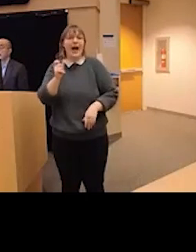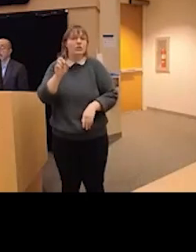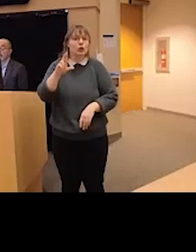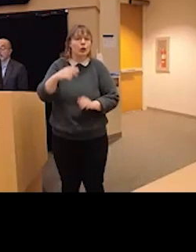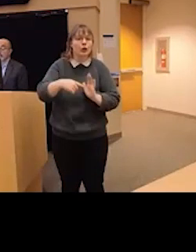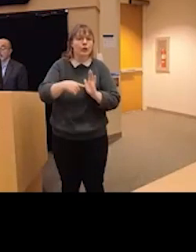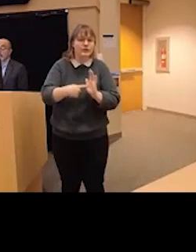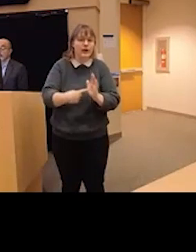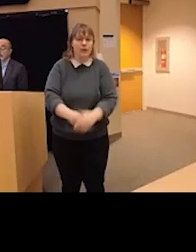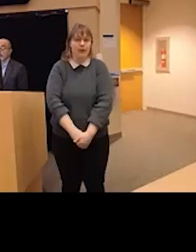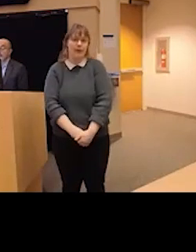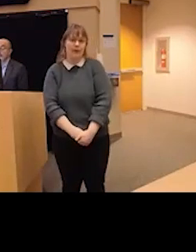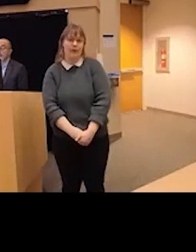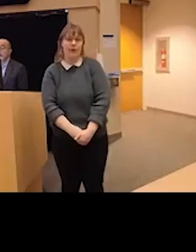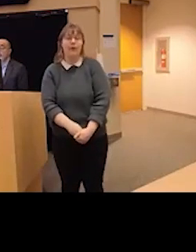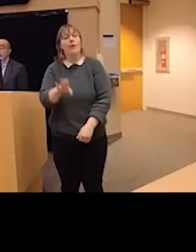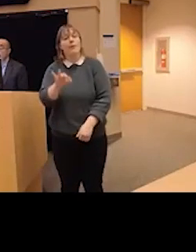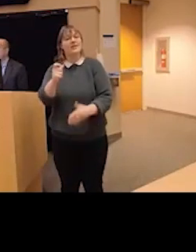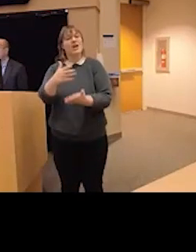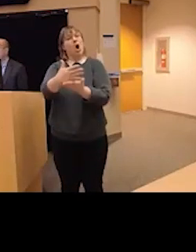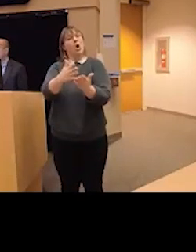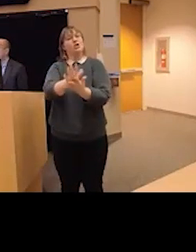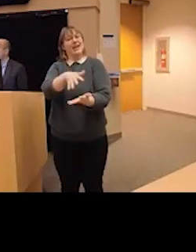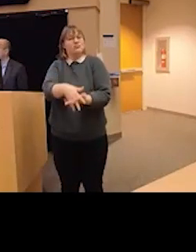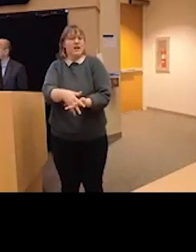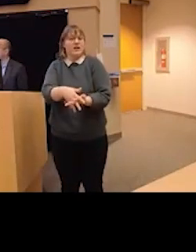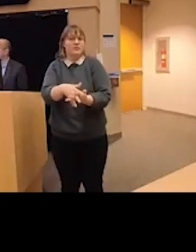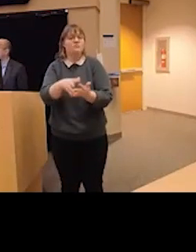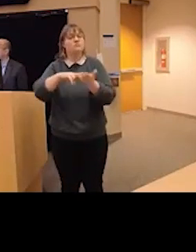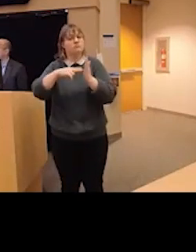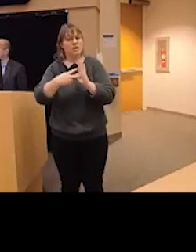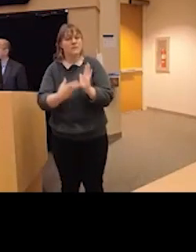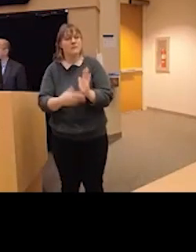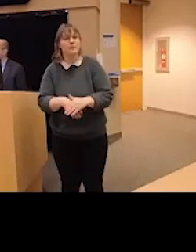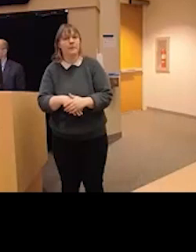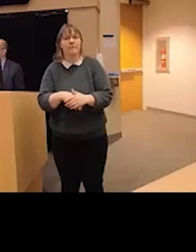okay but um it's sort of a partially Integrated Network so what that means is that every service